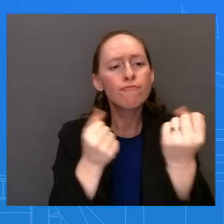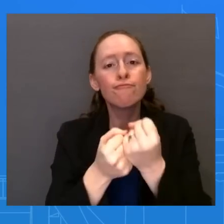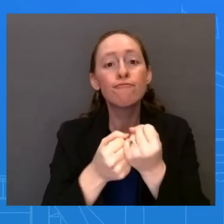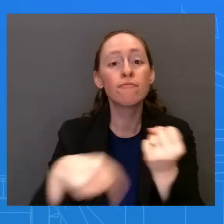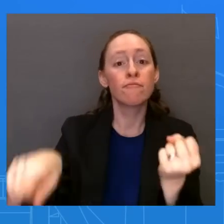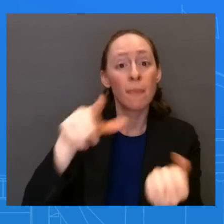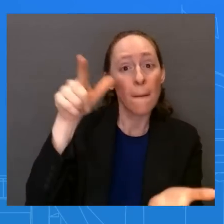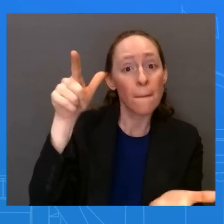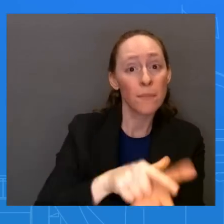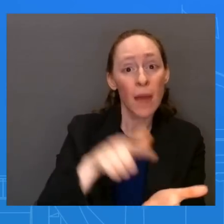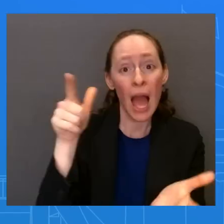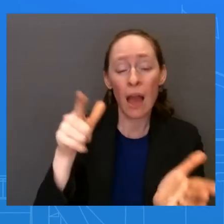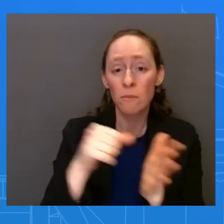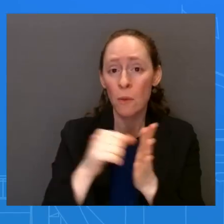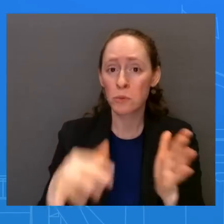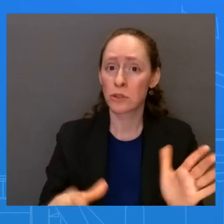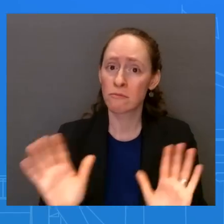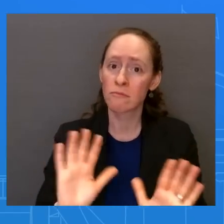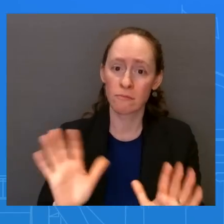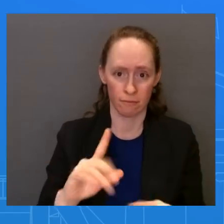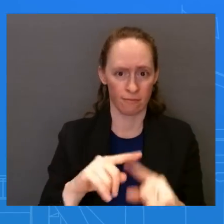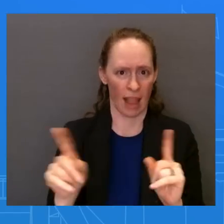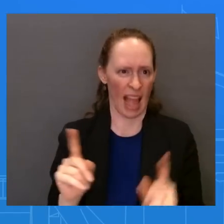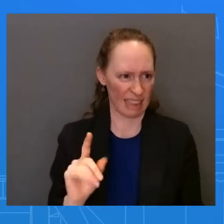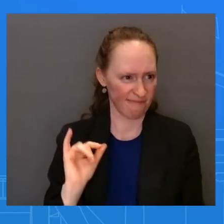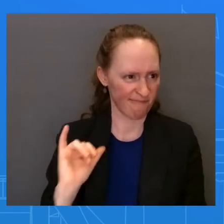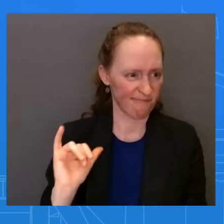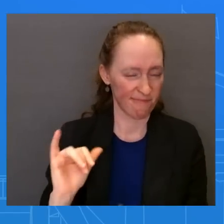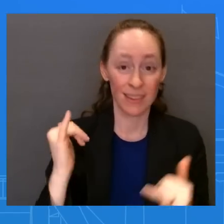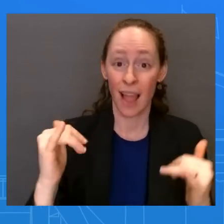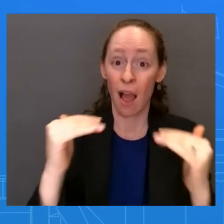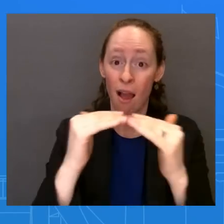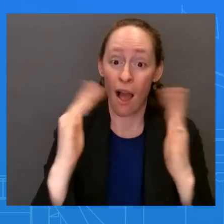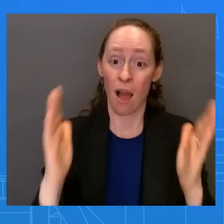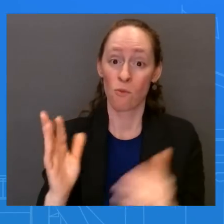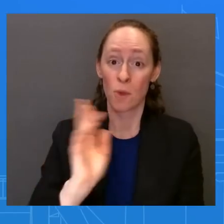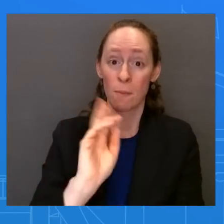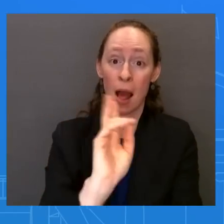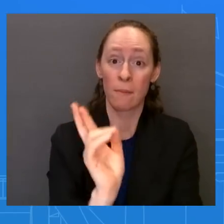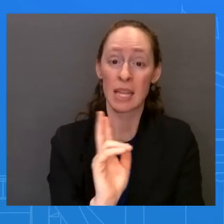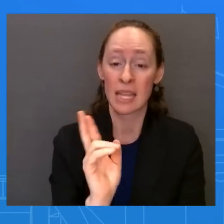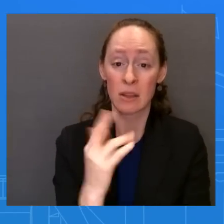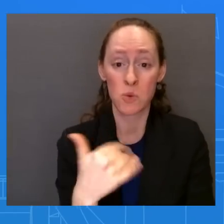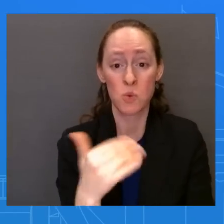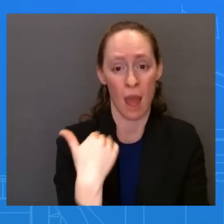to take aim at the very issues the American people care about the most.